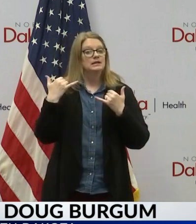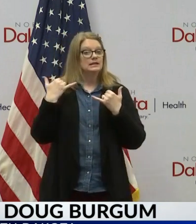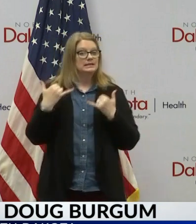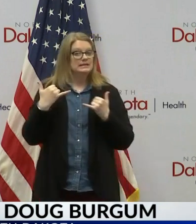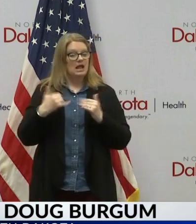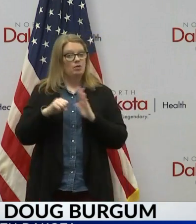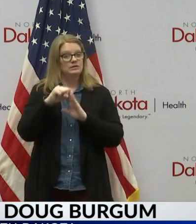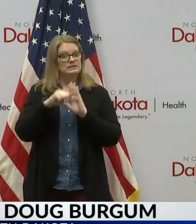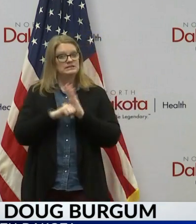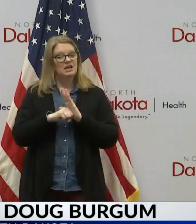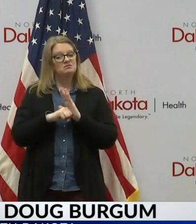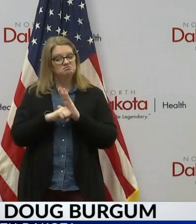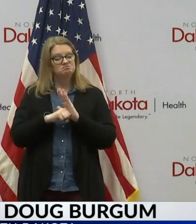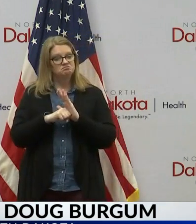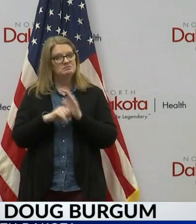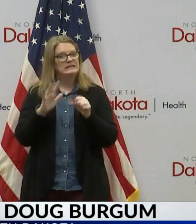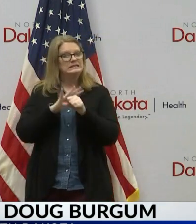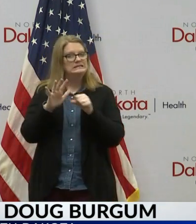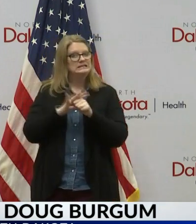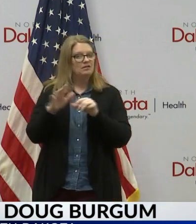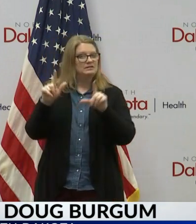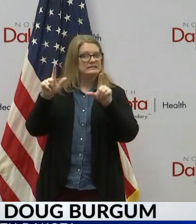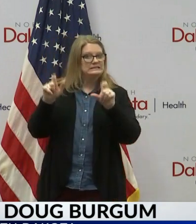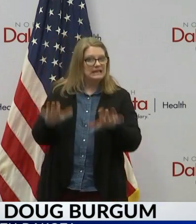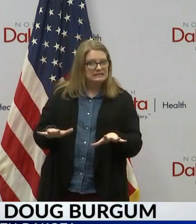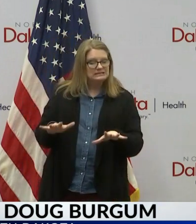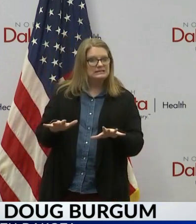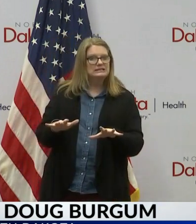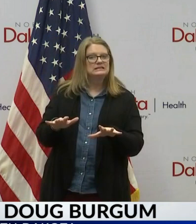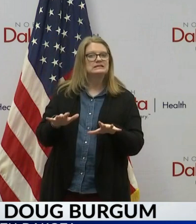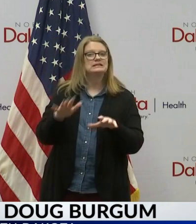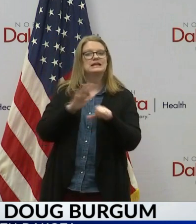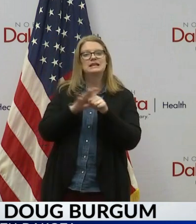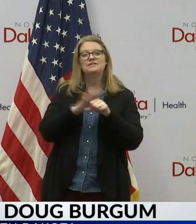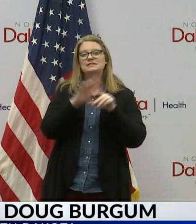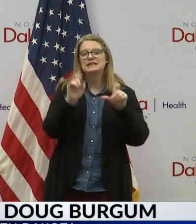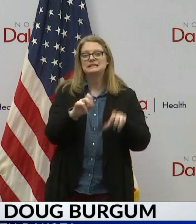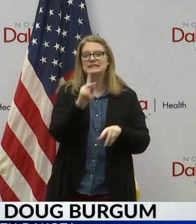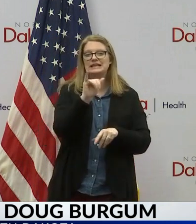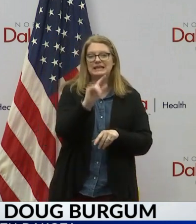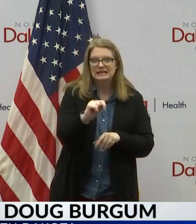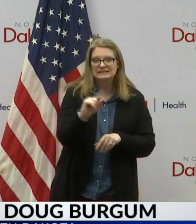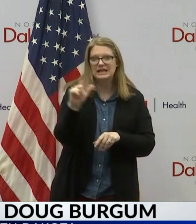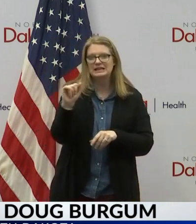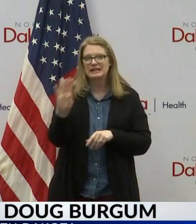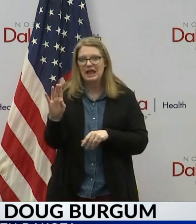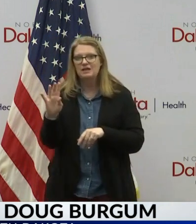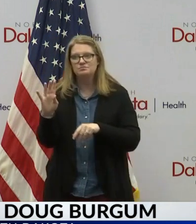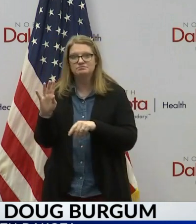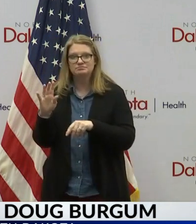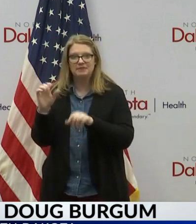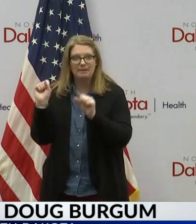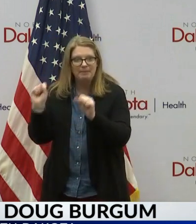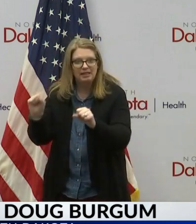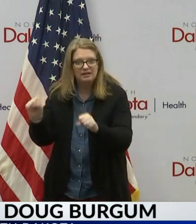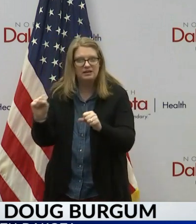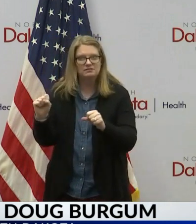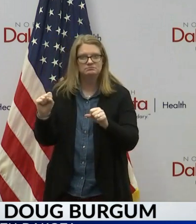AS YOU CAN SEE WITH THE TESTING NUMBERS ONLY 387 TESTS. THE STATE RIGHT NOW HAS A TOUGH